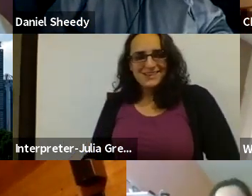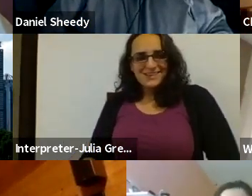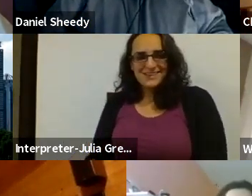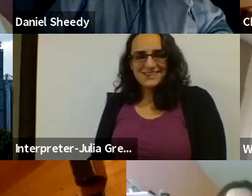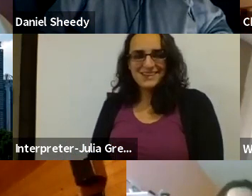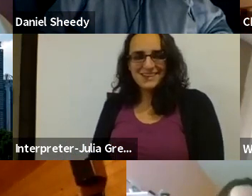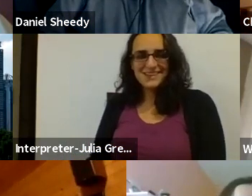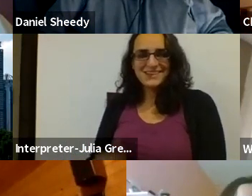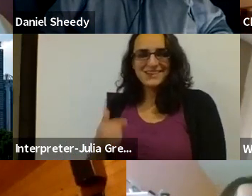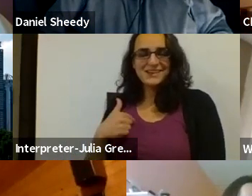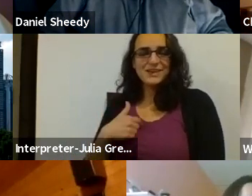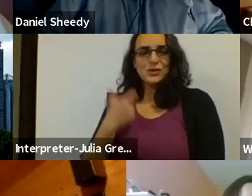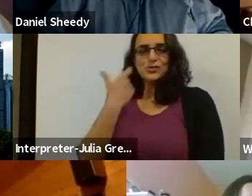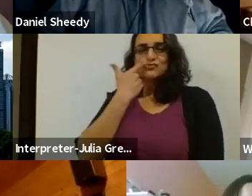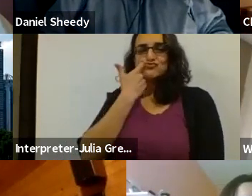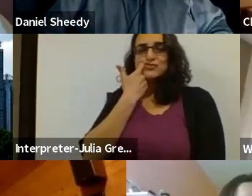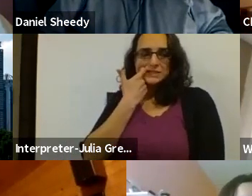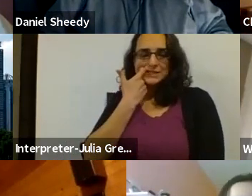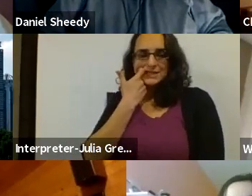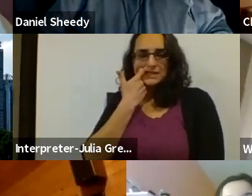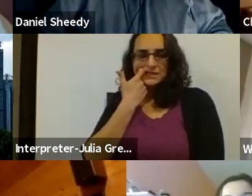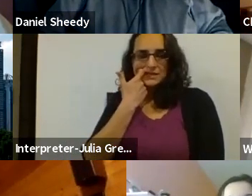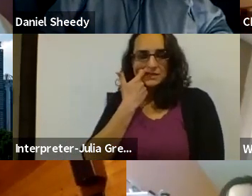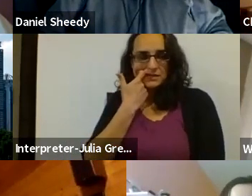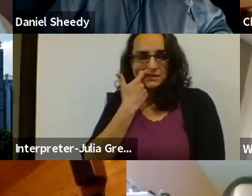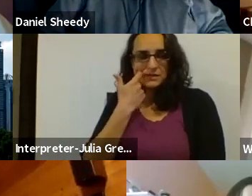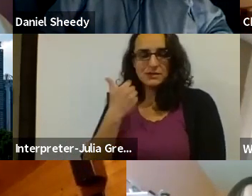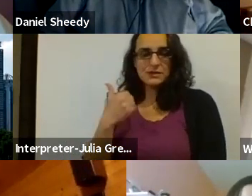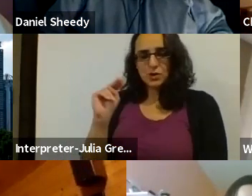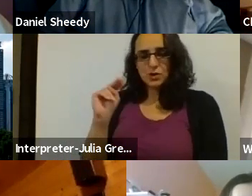Malia Savas: Yeah. We recently had a Norton youth lions speech competition.